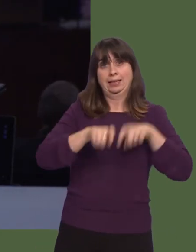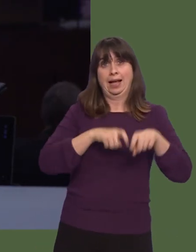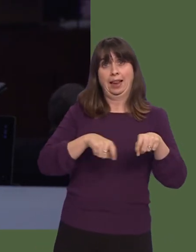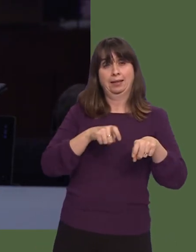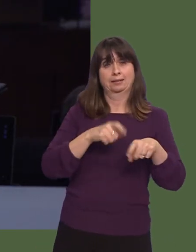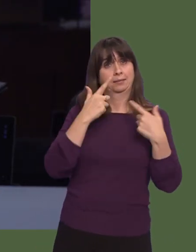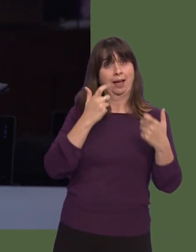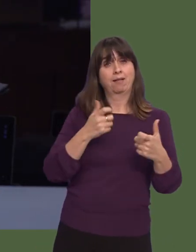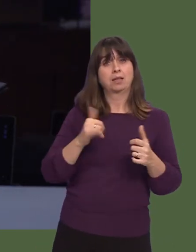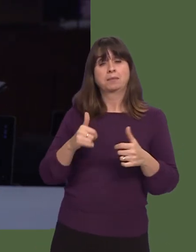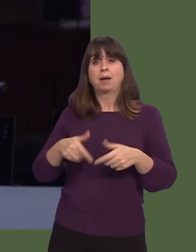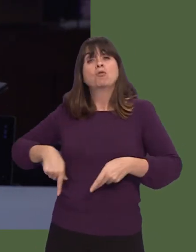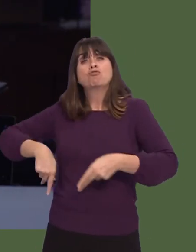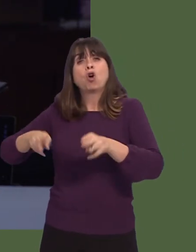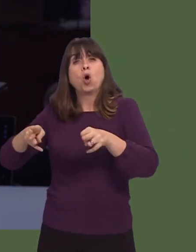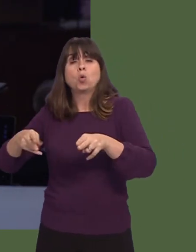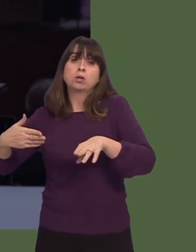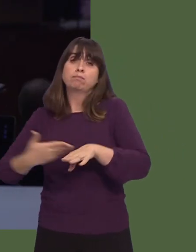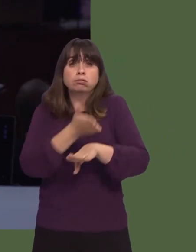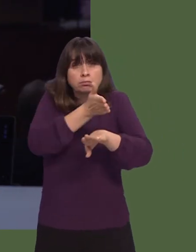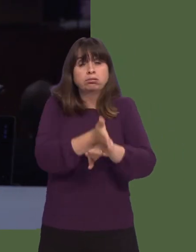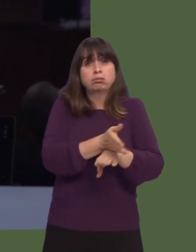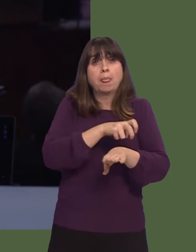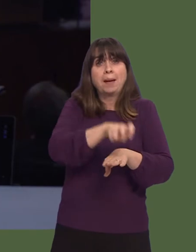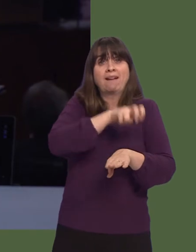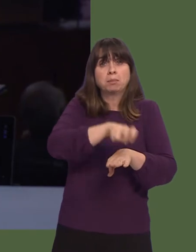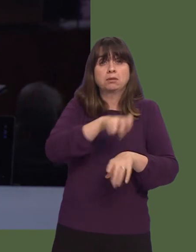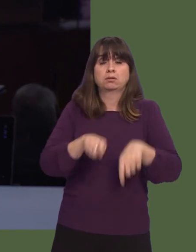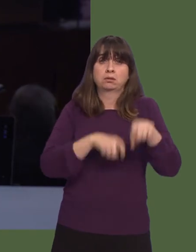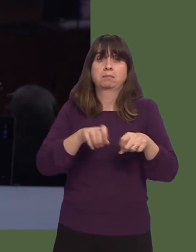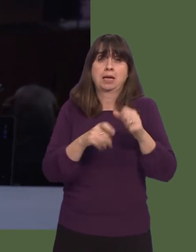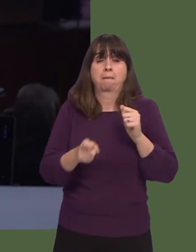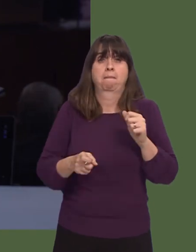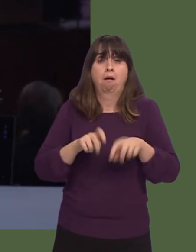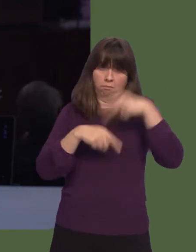come off the road and onto the pavement, they can also become a danger to pedestrians. In